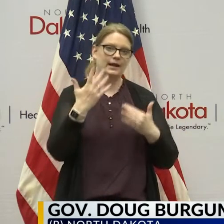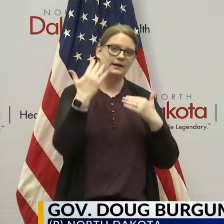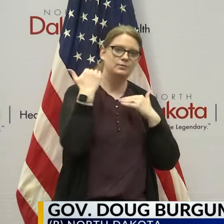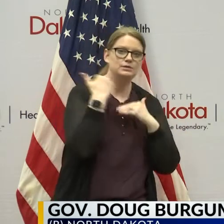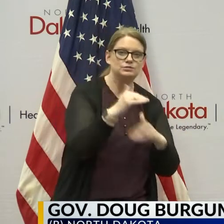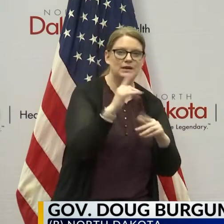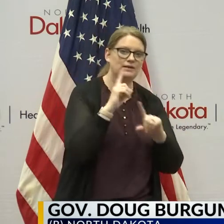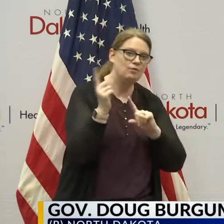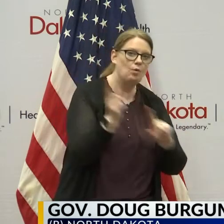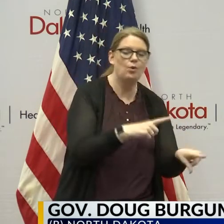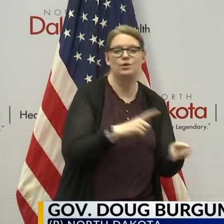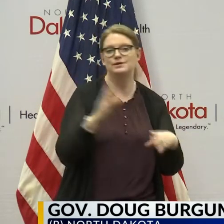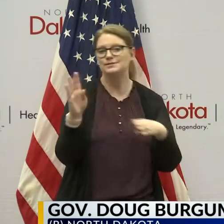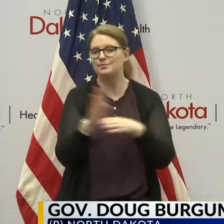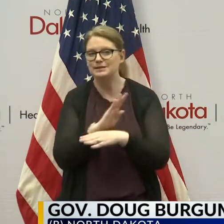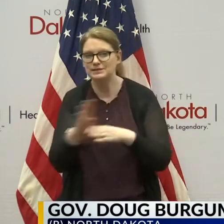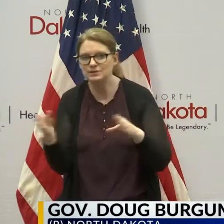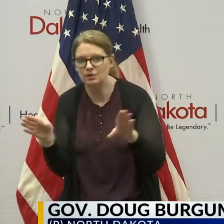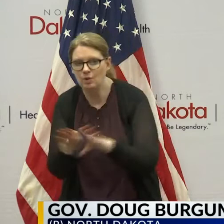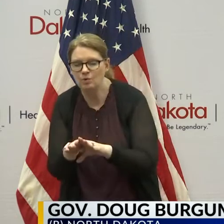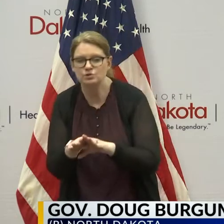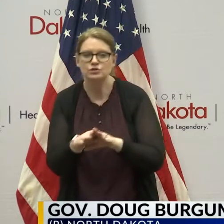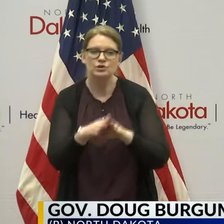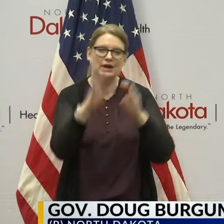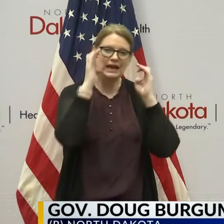THE WHOLE POINT IN ANY STATE IS